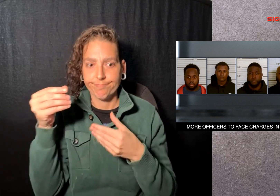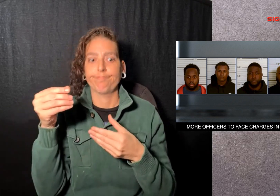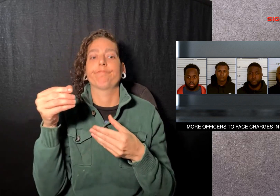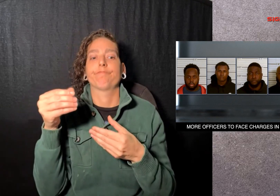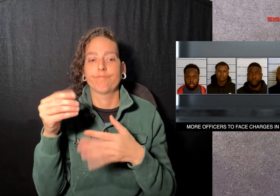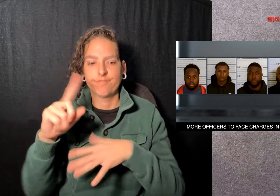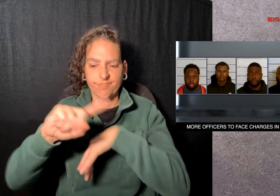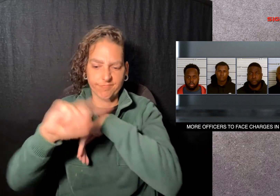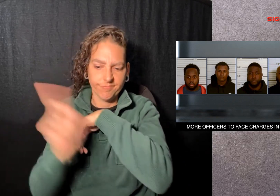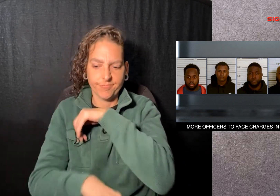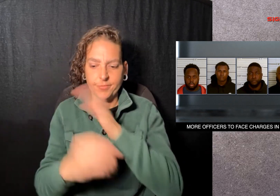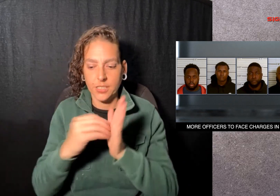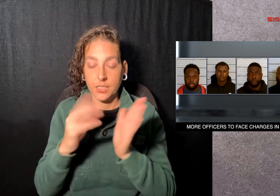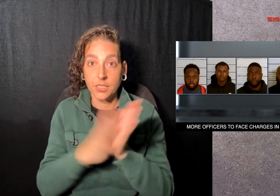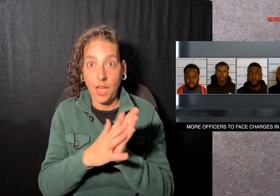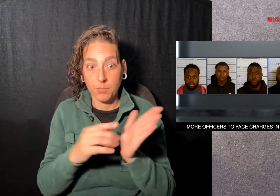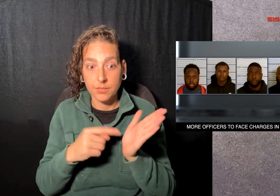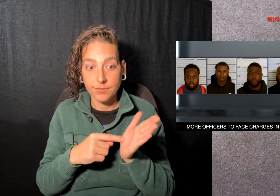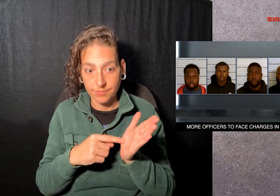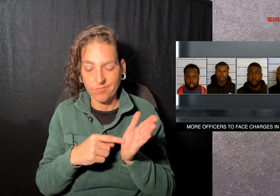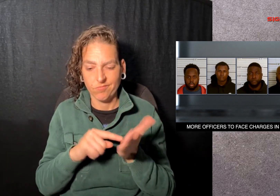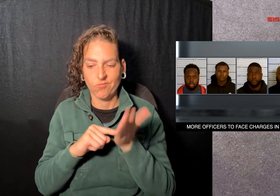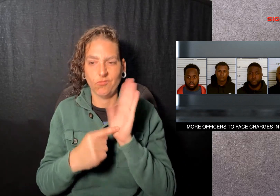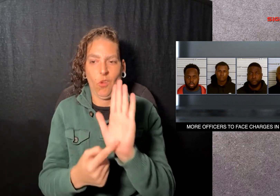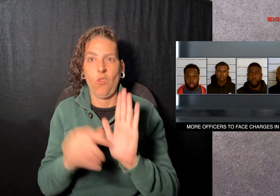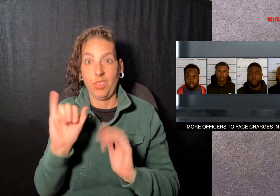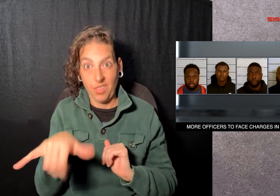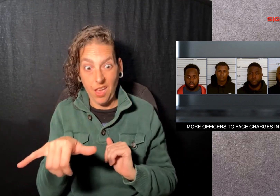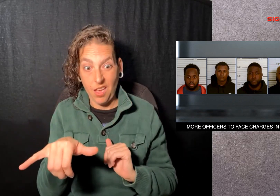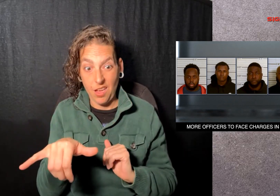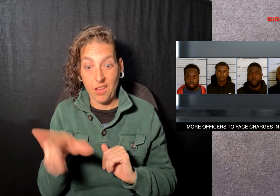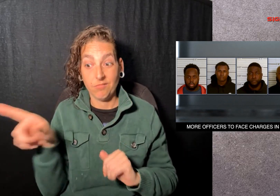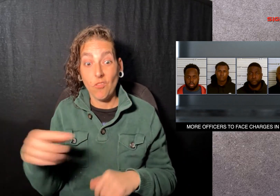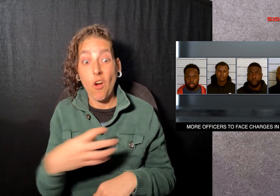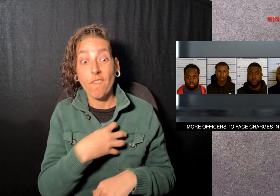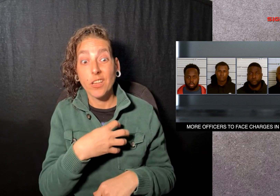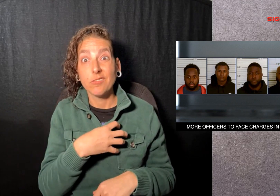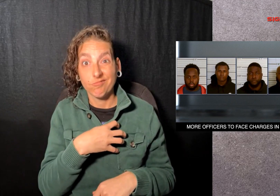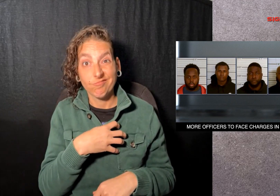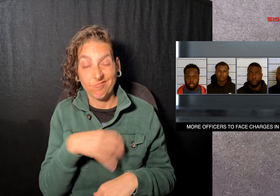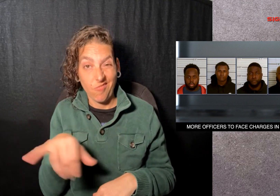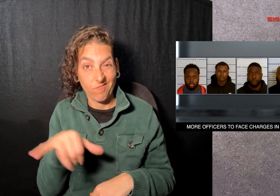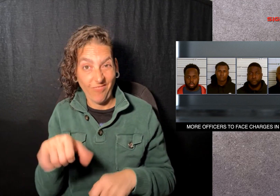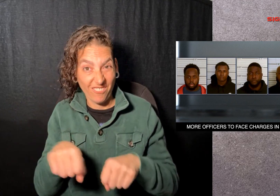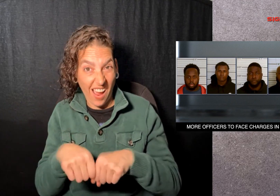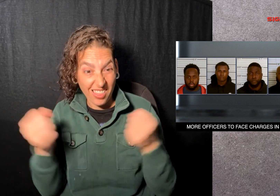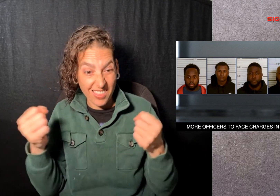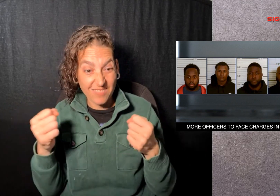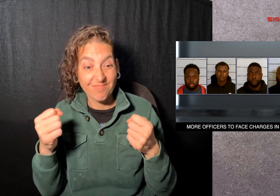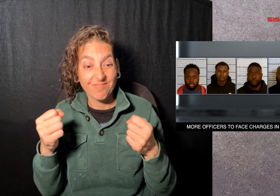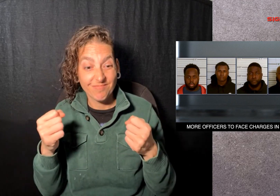a recently obtained disciplinary document shows the officers also violated the department's